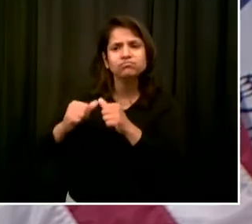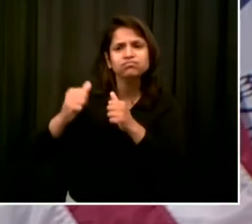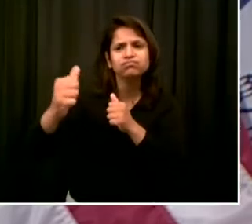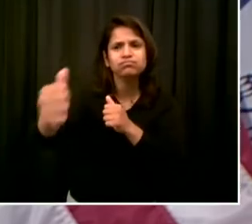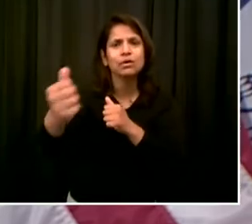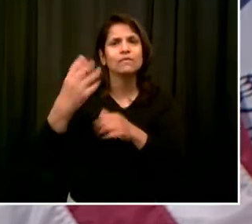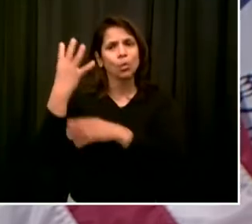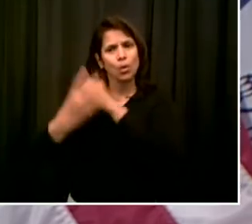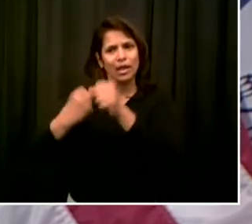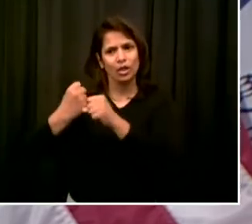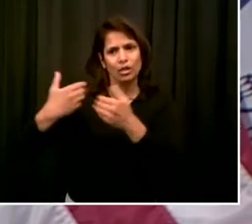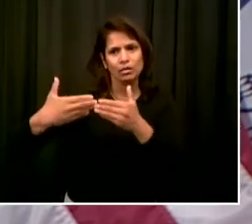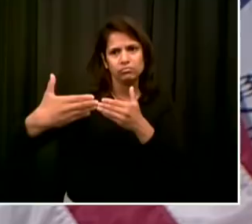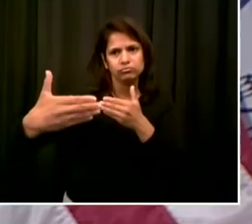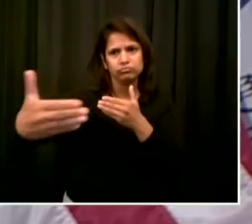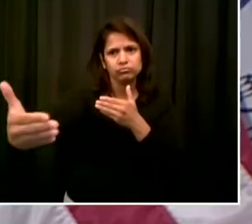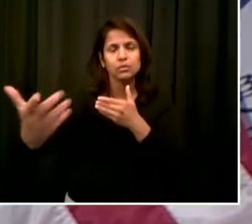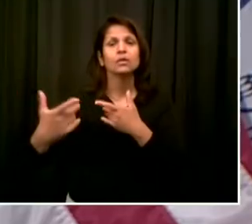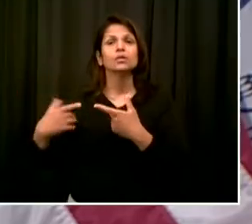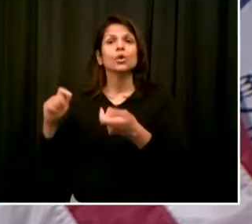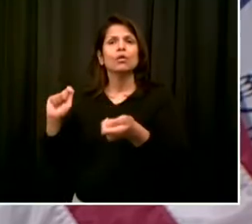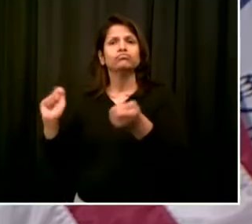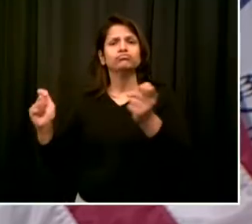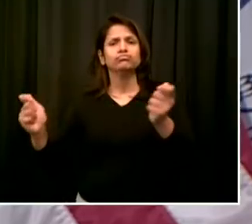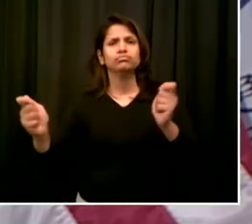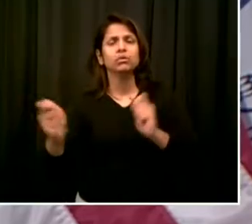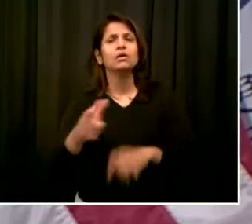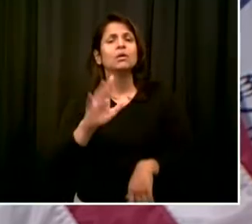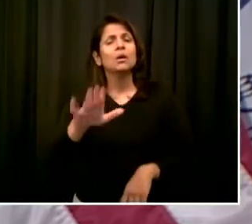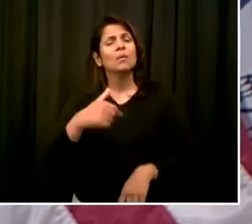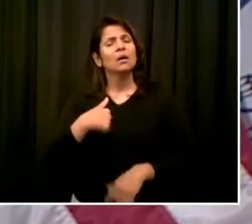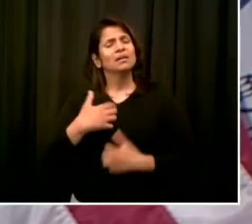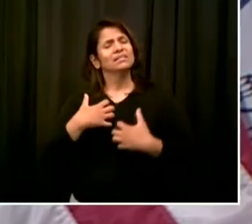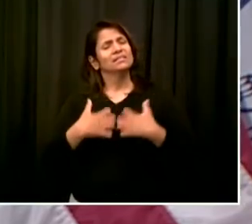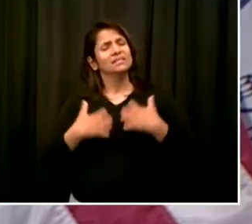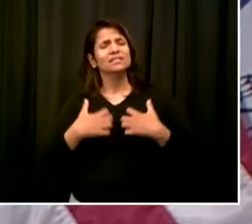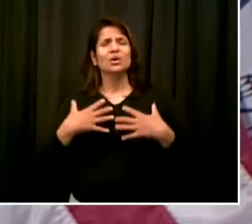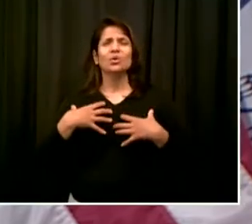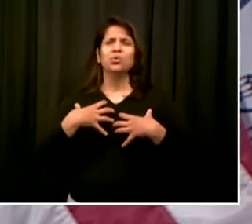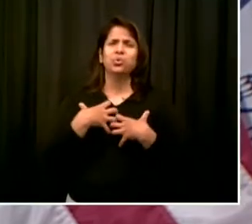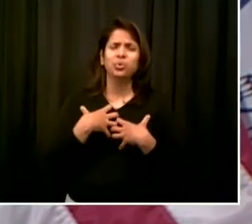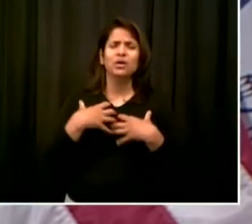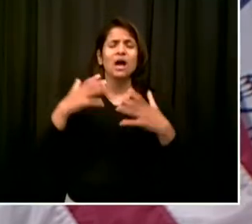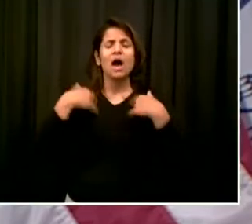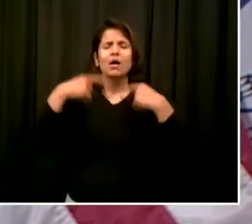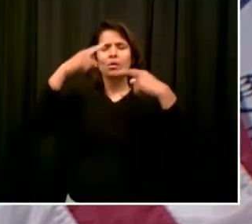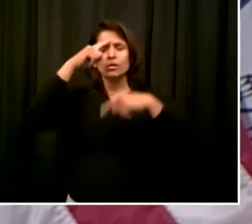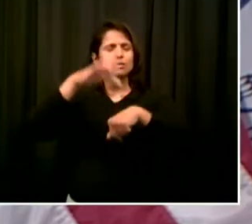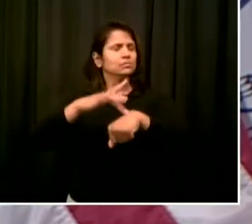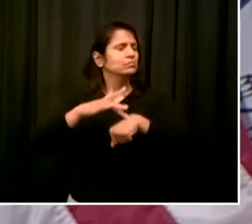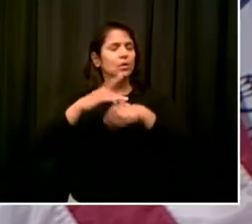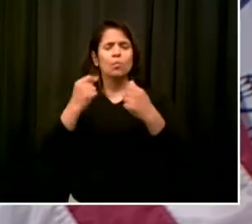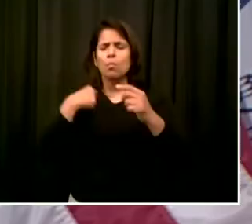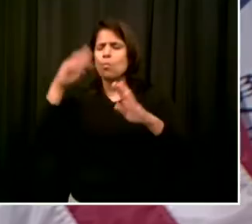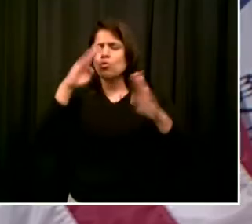BEGINNING, I SAID I NEED TO BELIEVE THAT WE WILL MAKE THESE